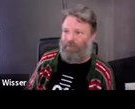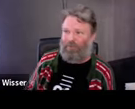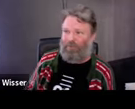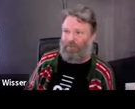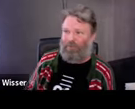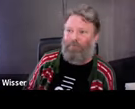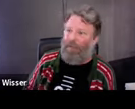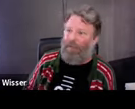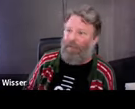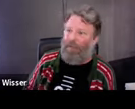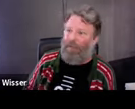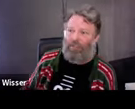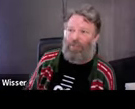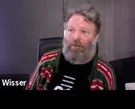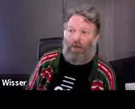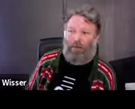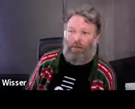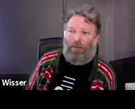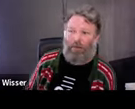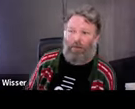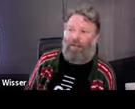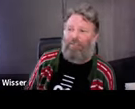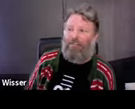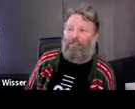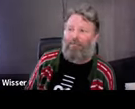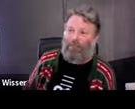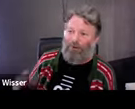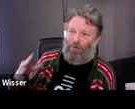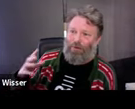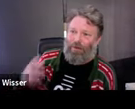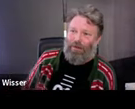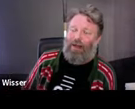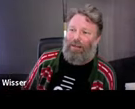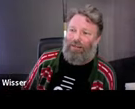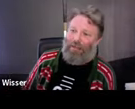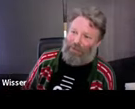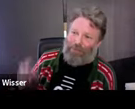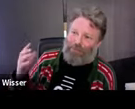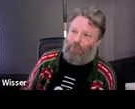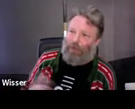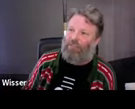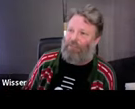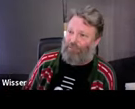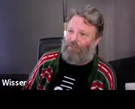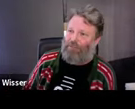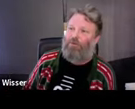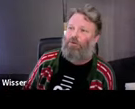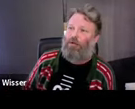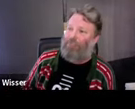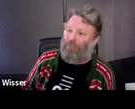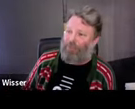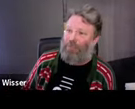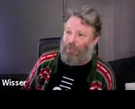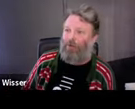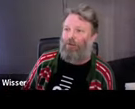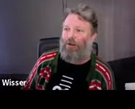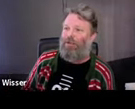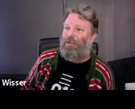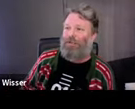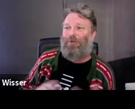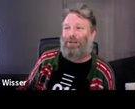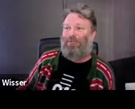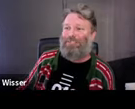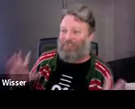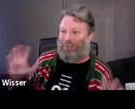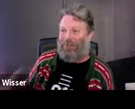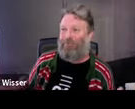sides of the spectrum. It was such a positive thing to do to do something